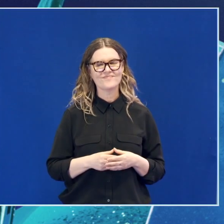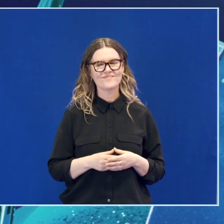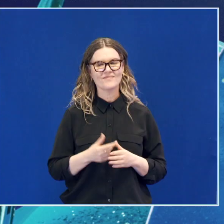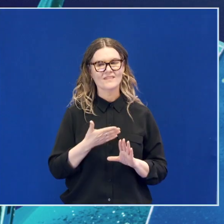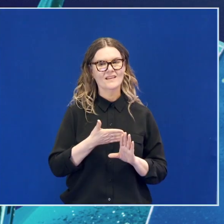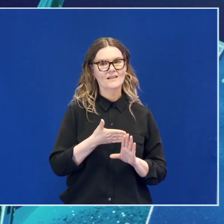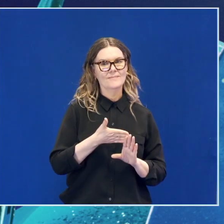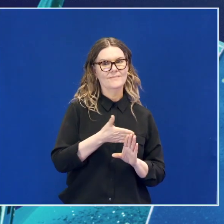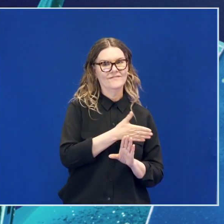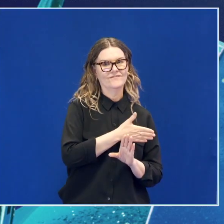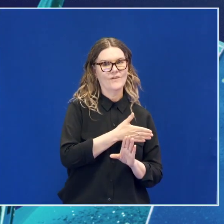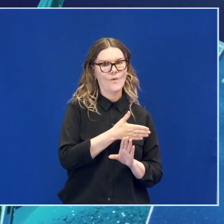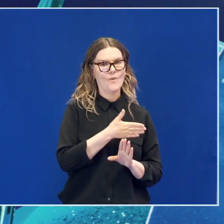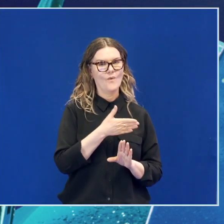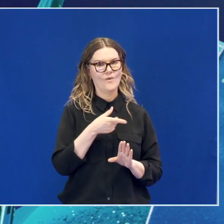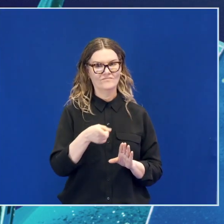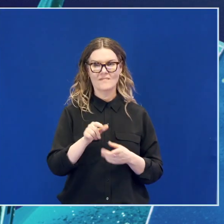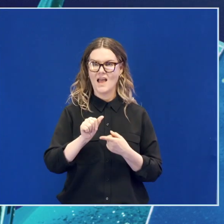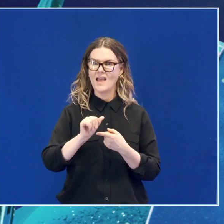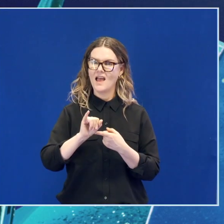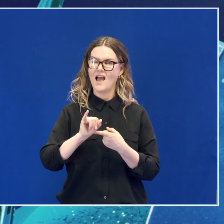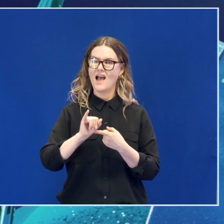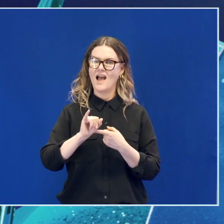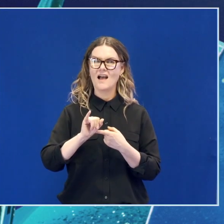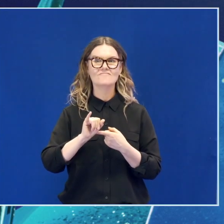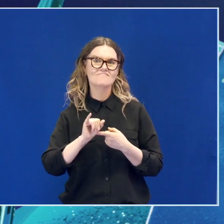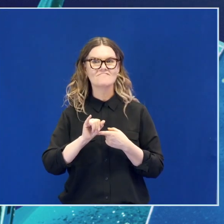AI could generate agendas just based upon your calendar